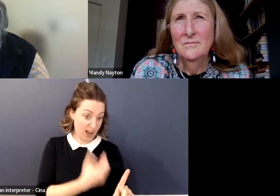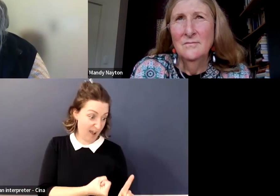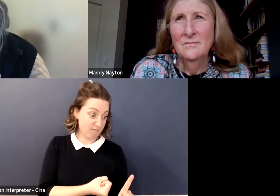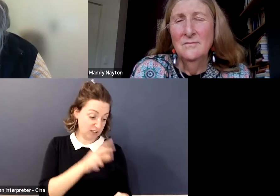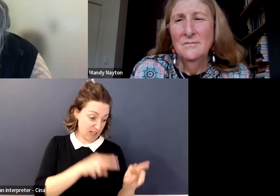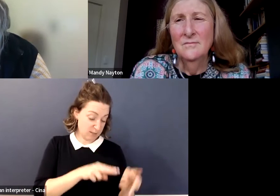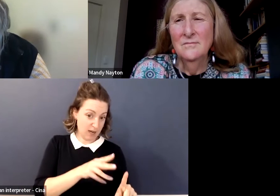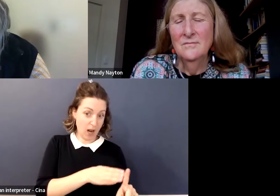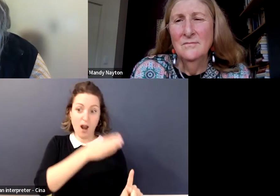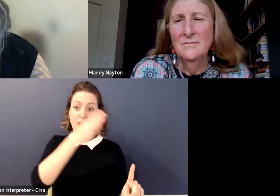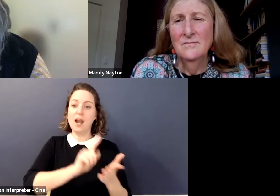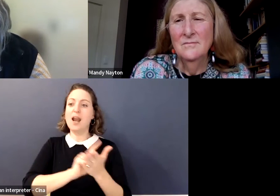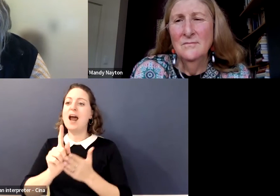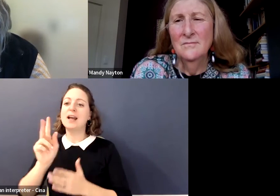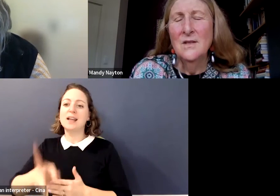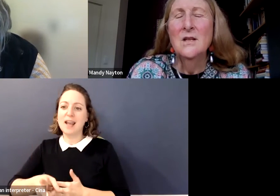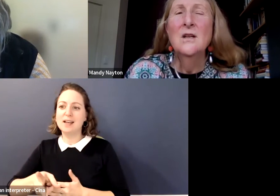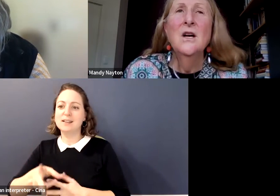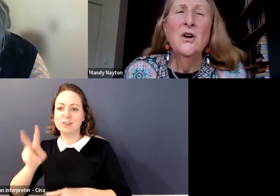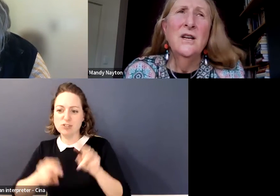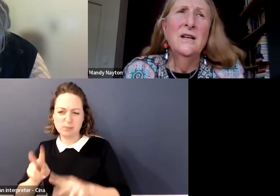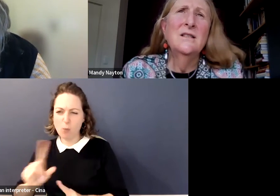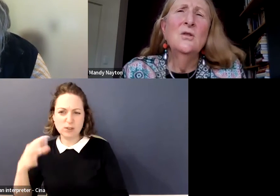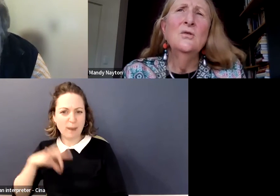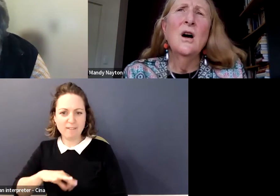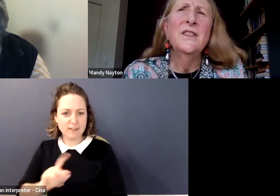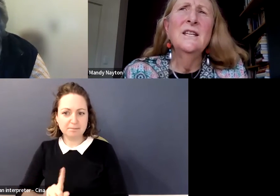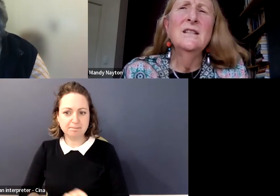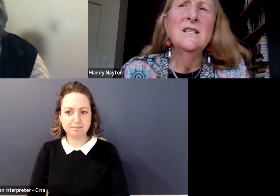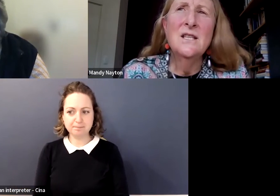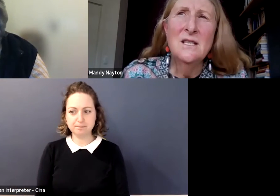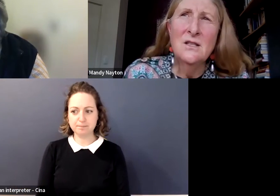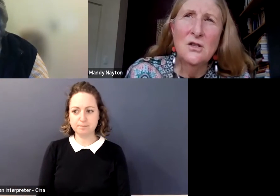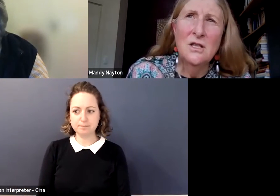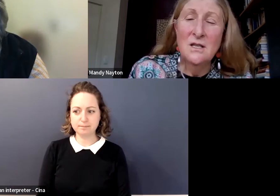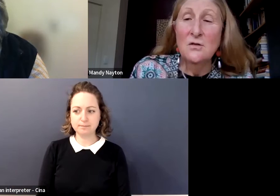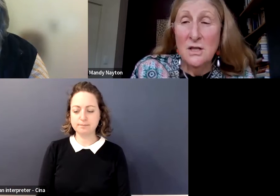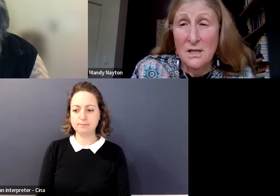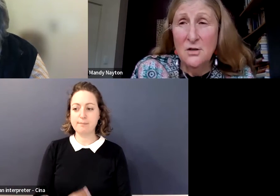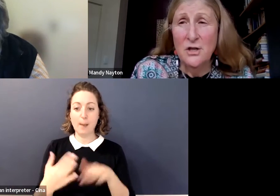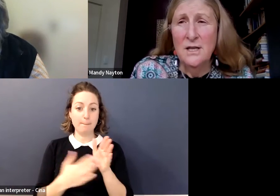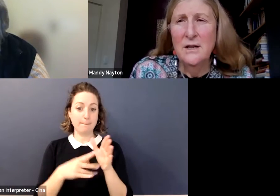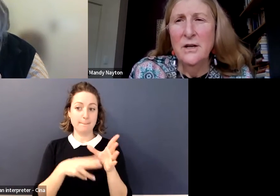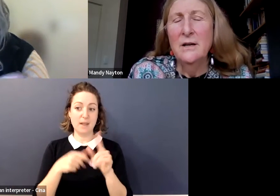reaching young adulthood, what are the benefits? MANDY: Okay, so look, I think it's a tricky area